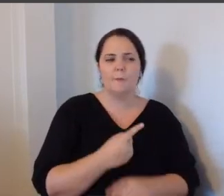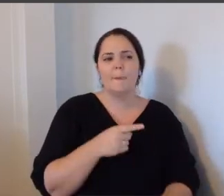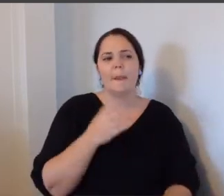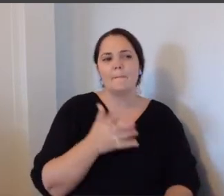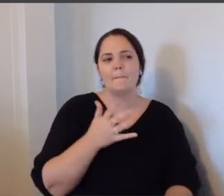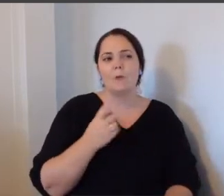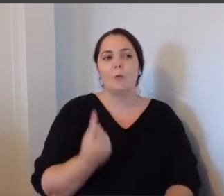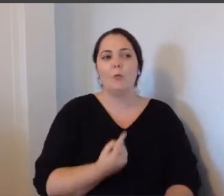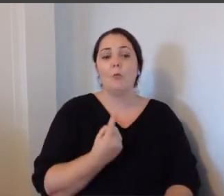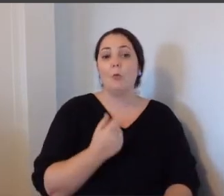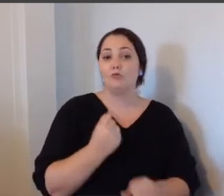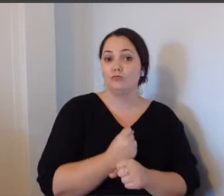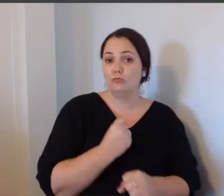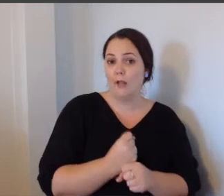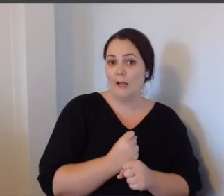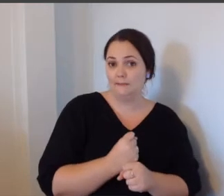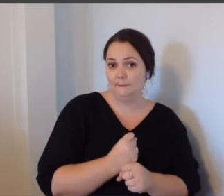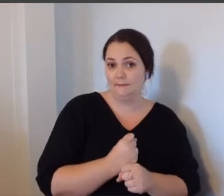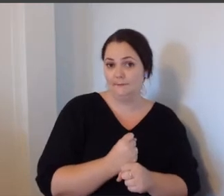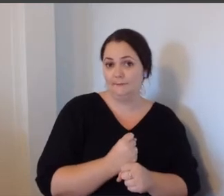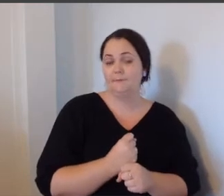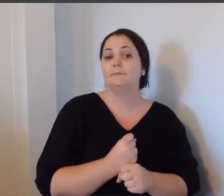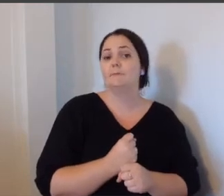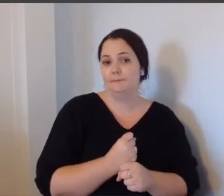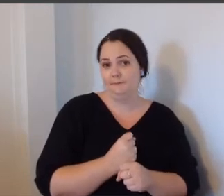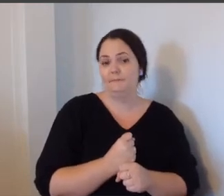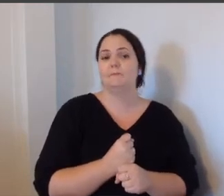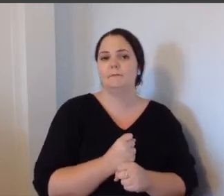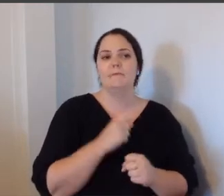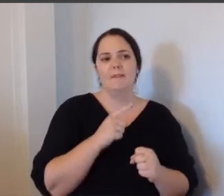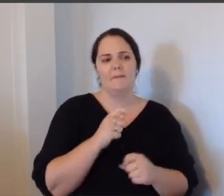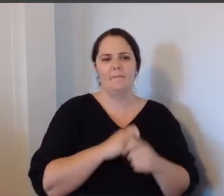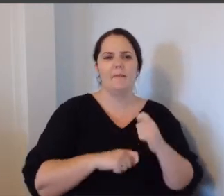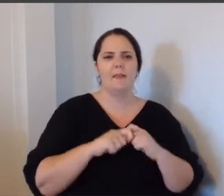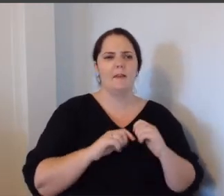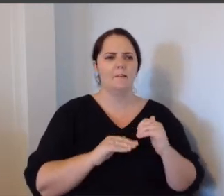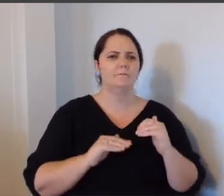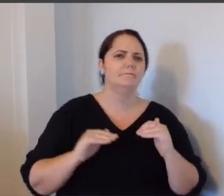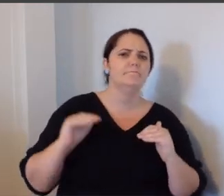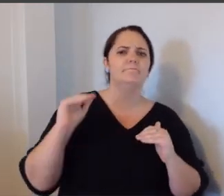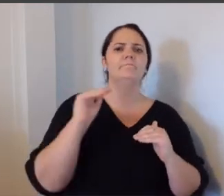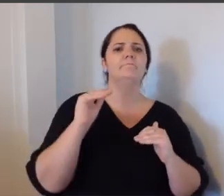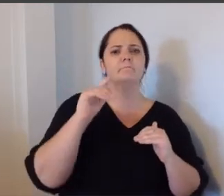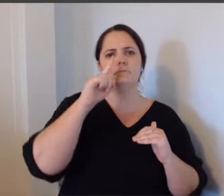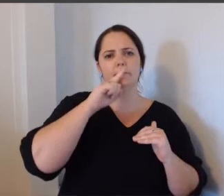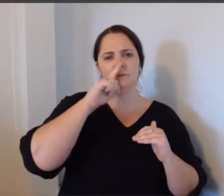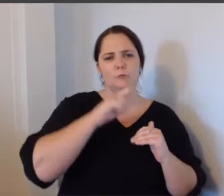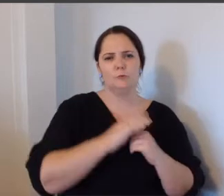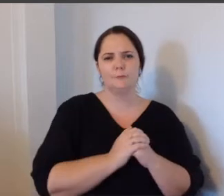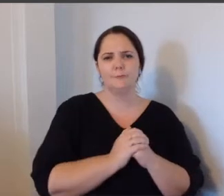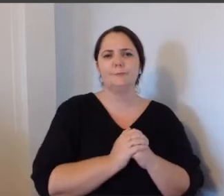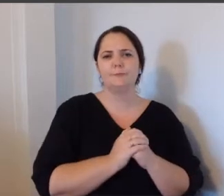or the artist who rises above the ordinary mortal and acquires a semi-divine status. Michelangelo